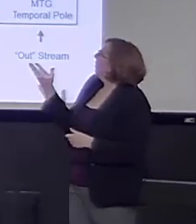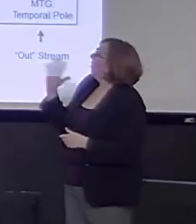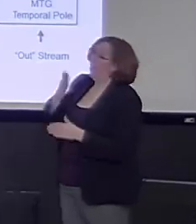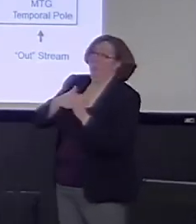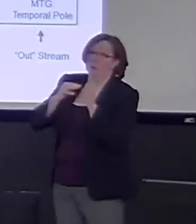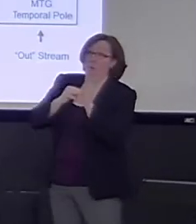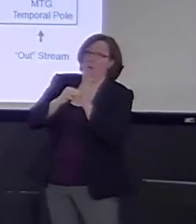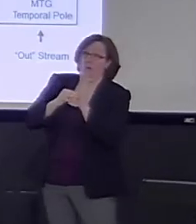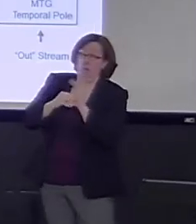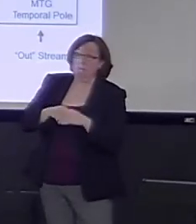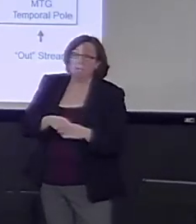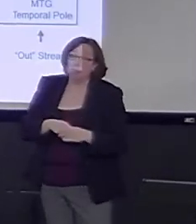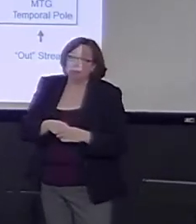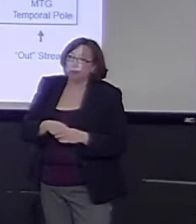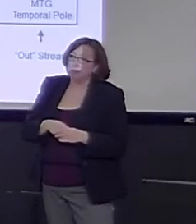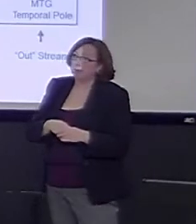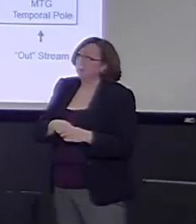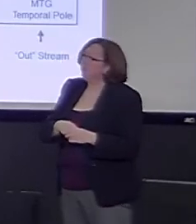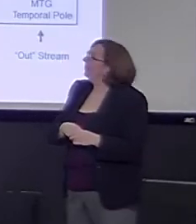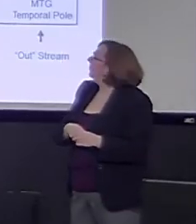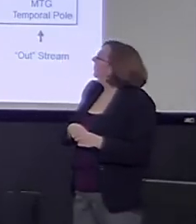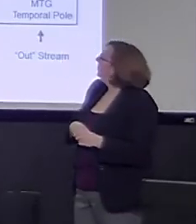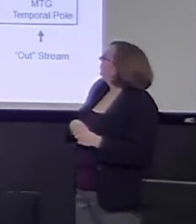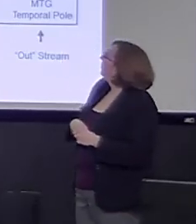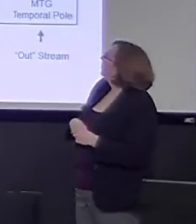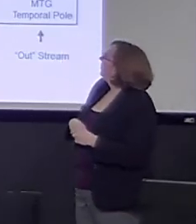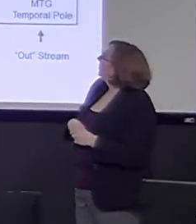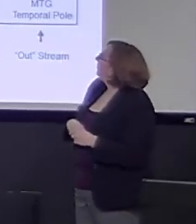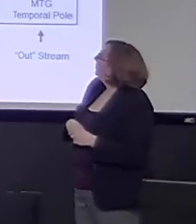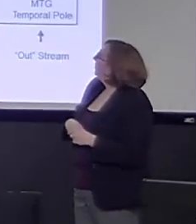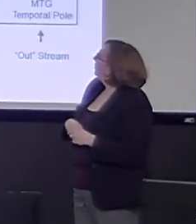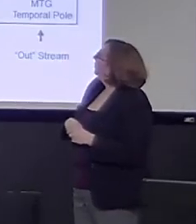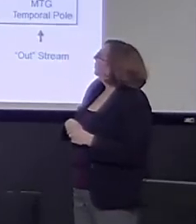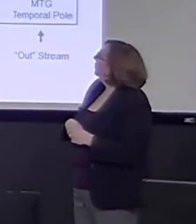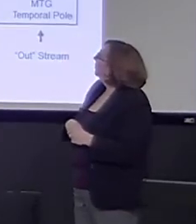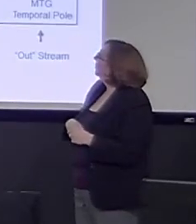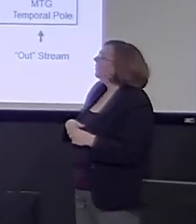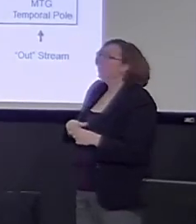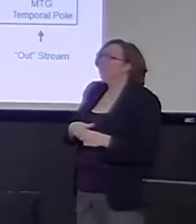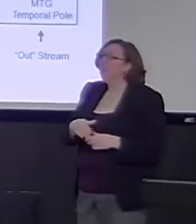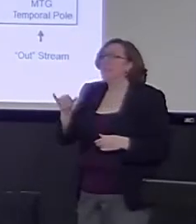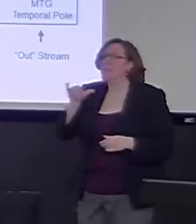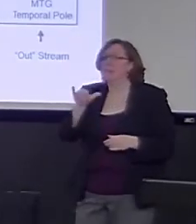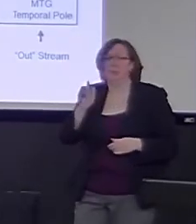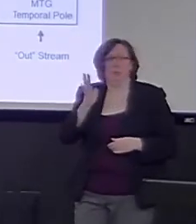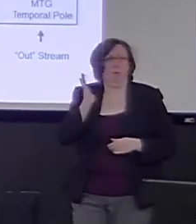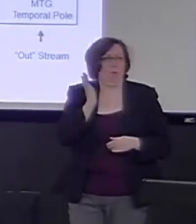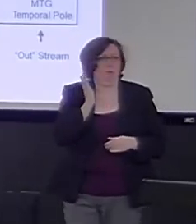that like the eye-to-eye condition with person one and person two,